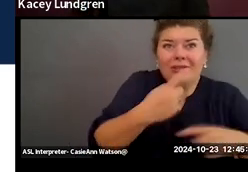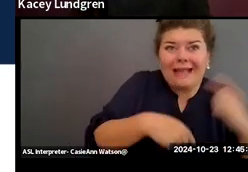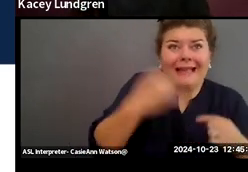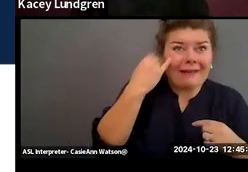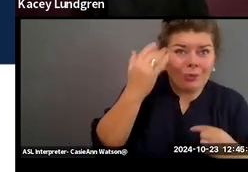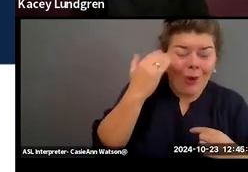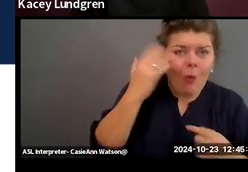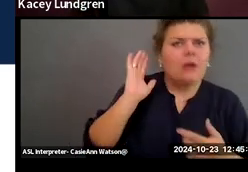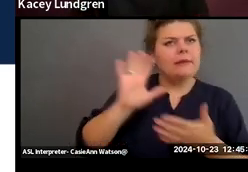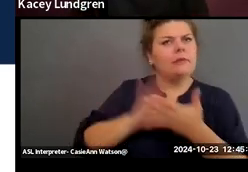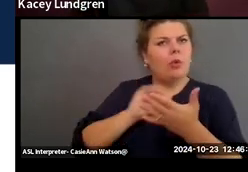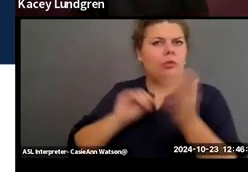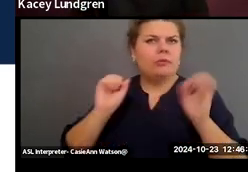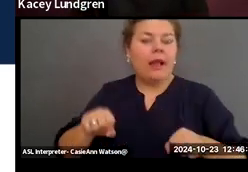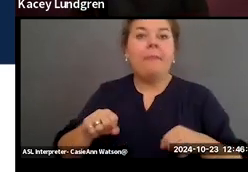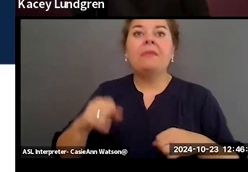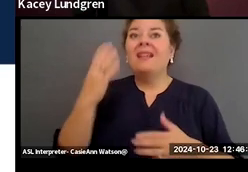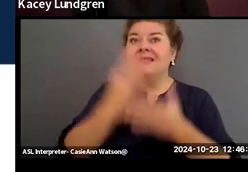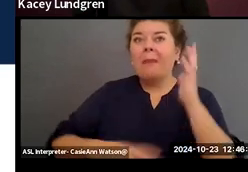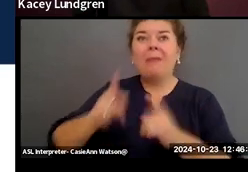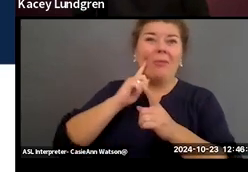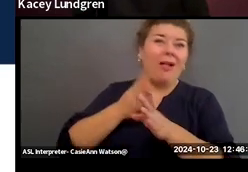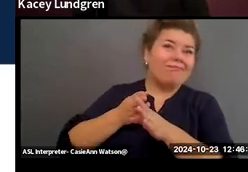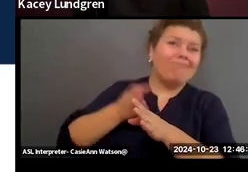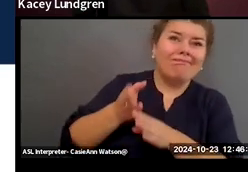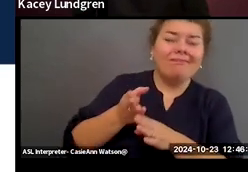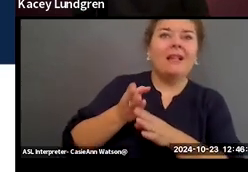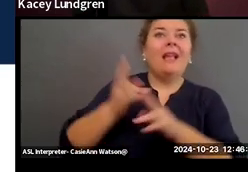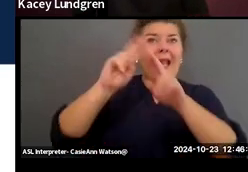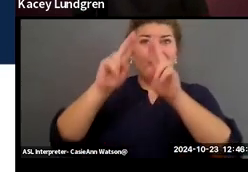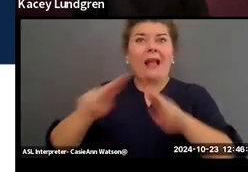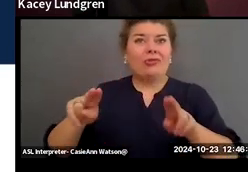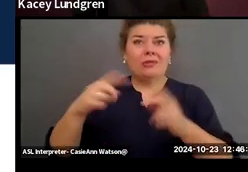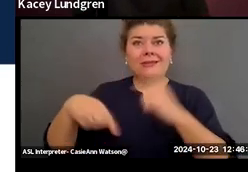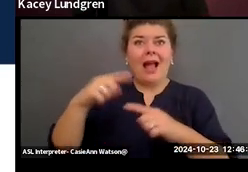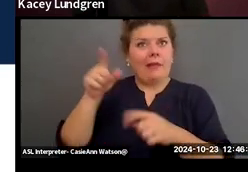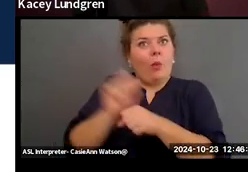There are people who specialize in International Sign and work as International Sign interpreters.